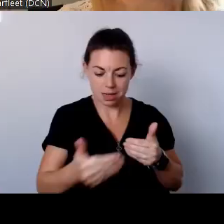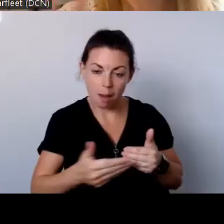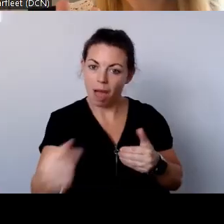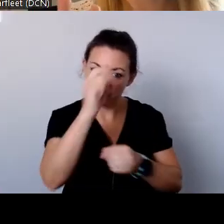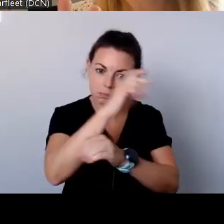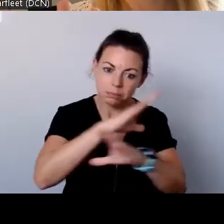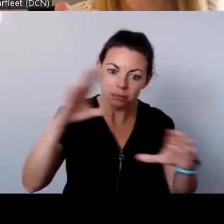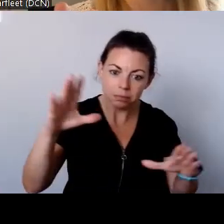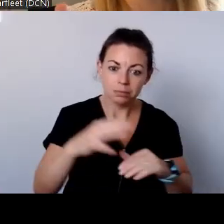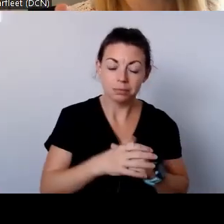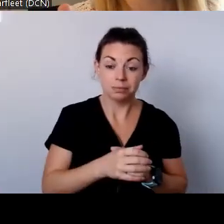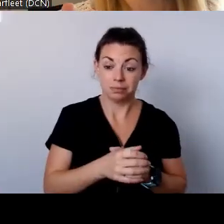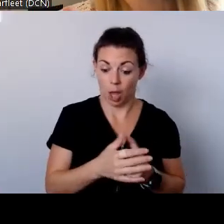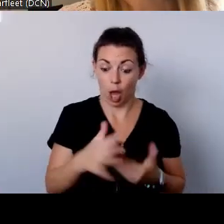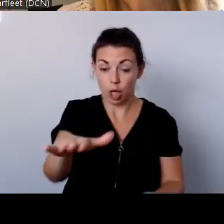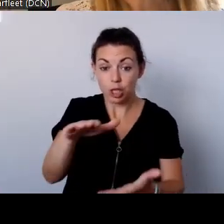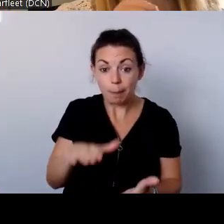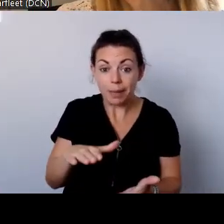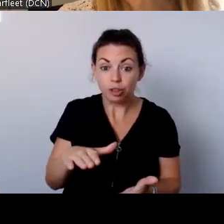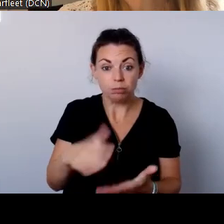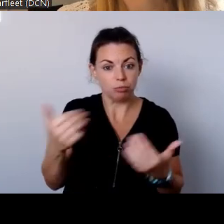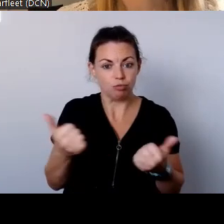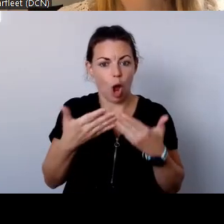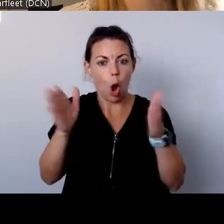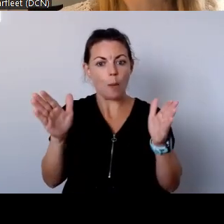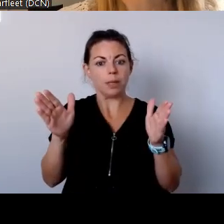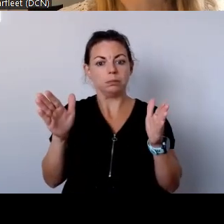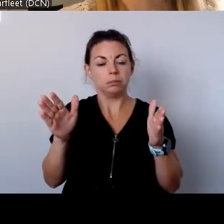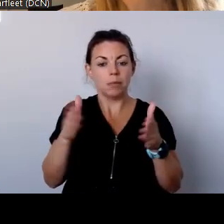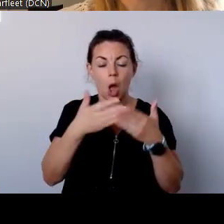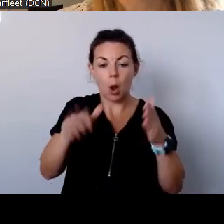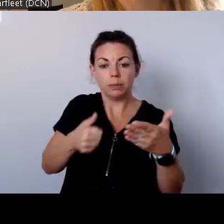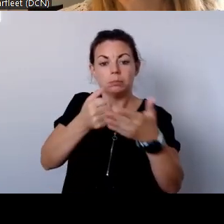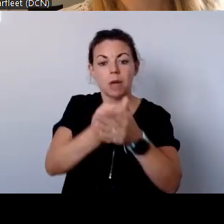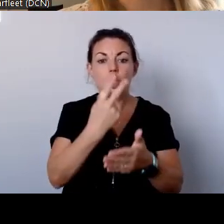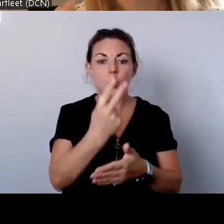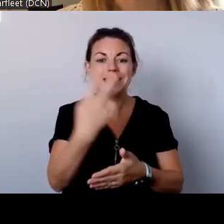We're already taking submissions. They're open until the 23rd of October at 12:00 PM.